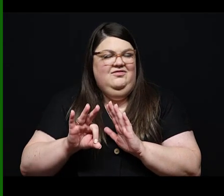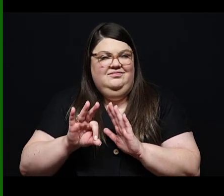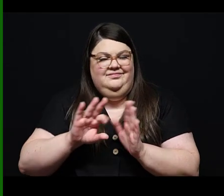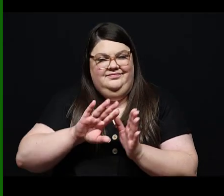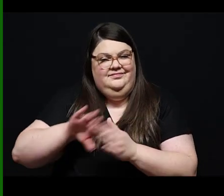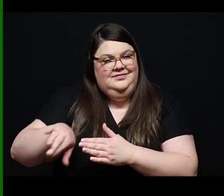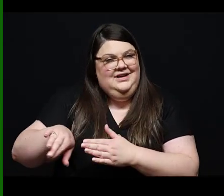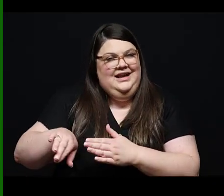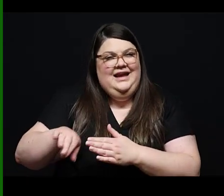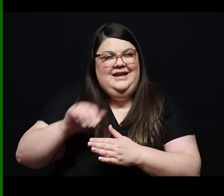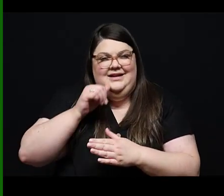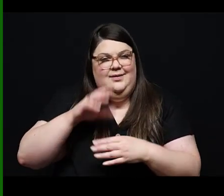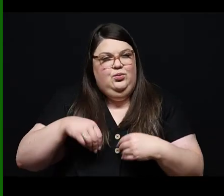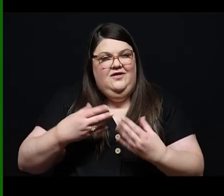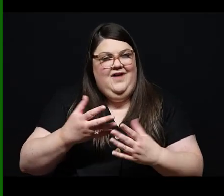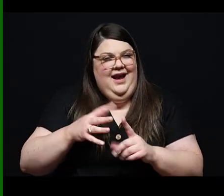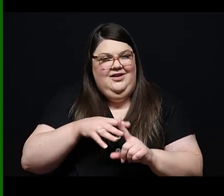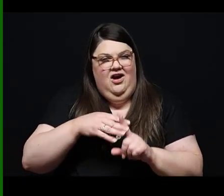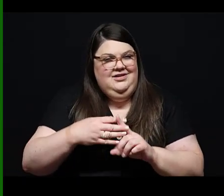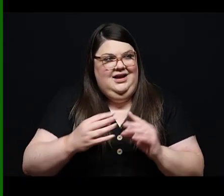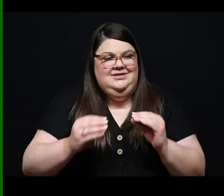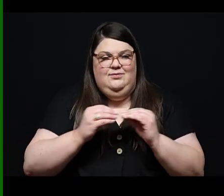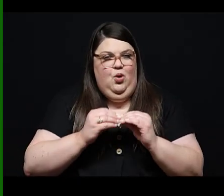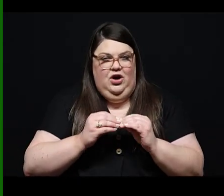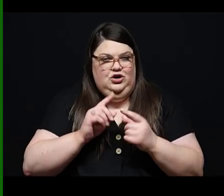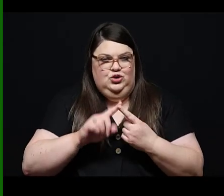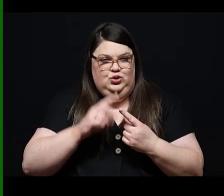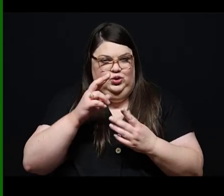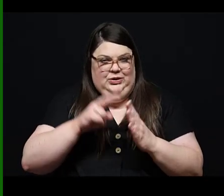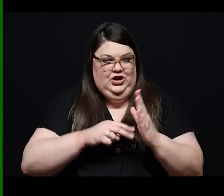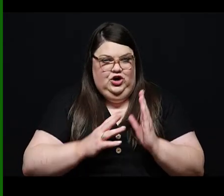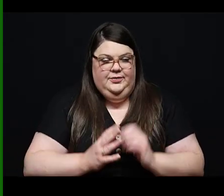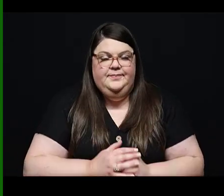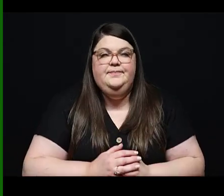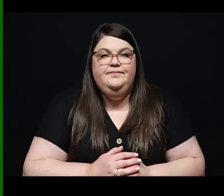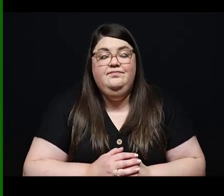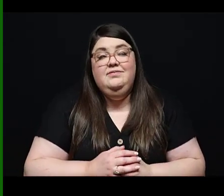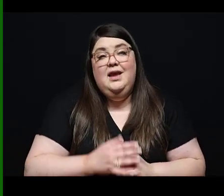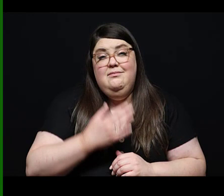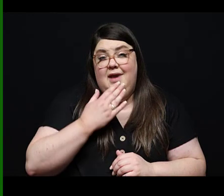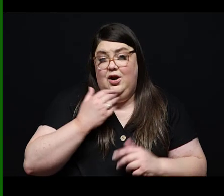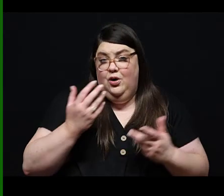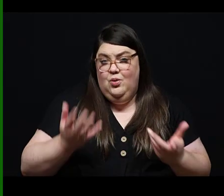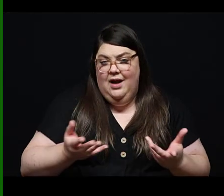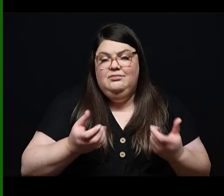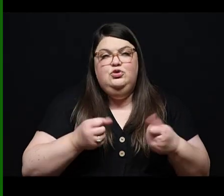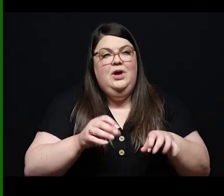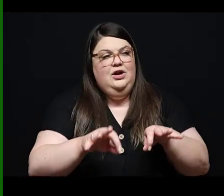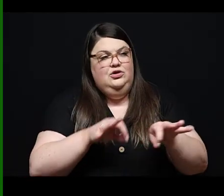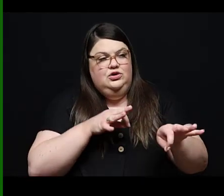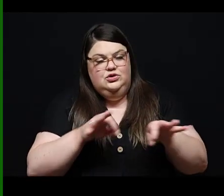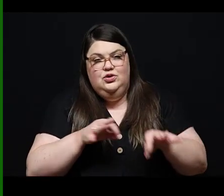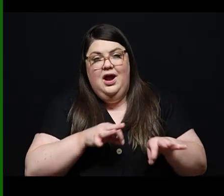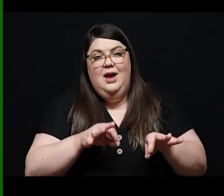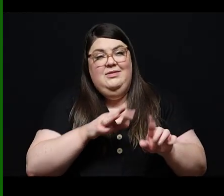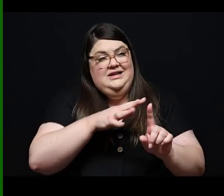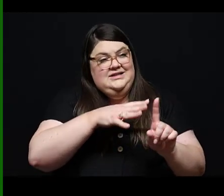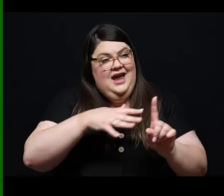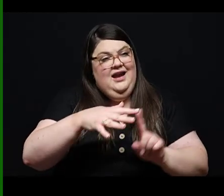do not provide any meaningful information to the reader. Instead, try to describe the setting, the